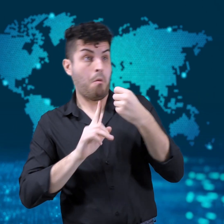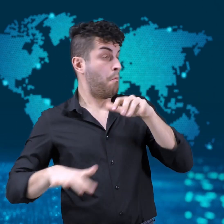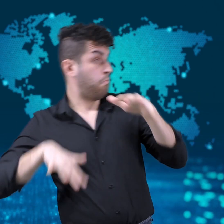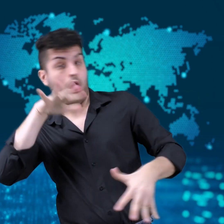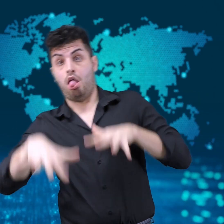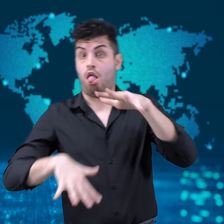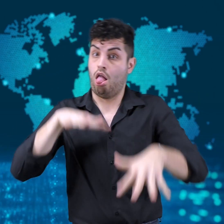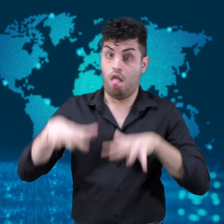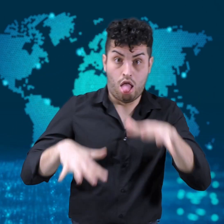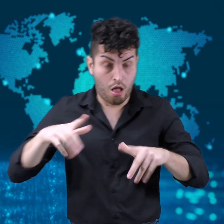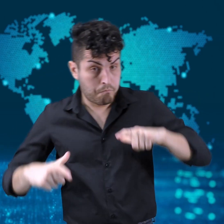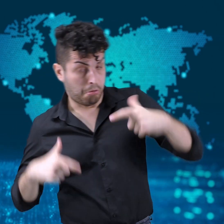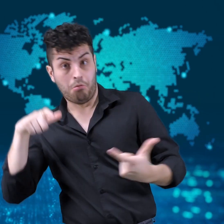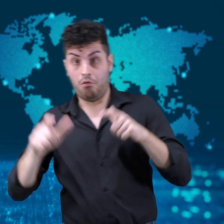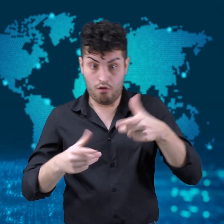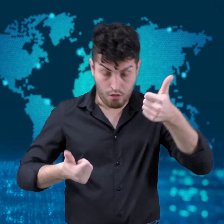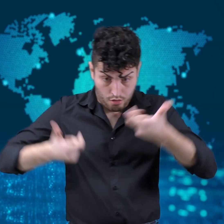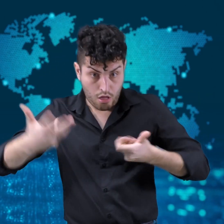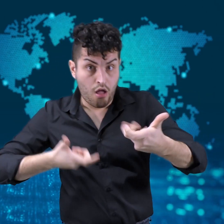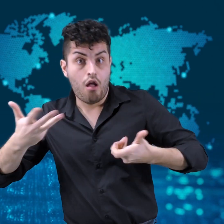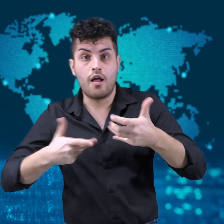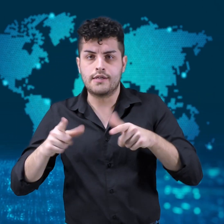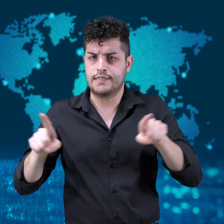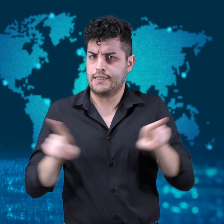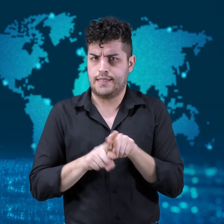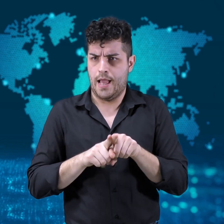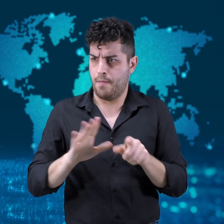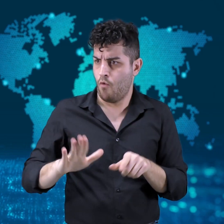COVID-19 cases at the time,